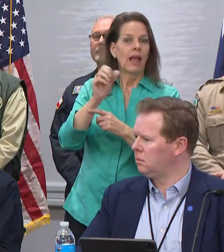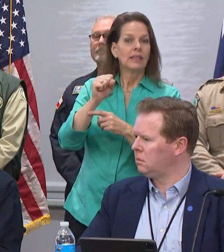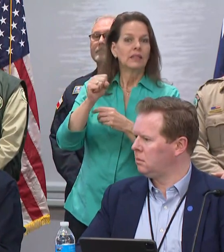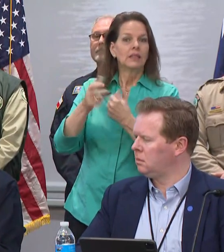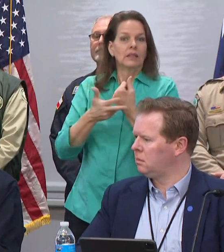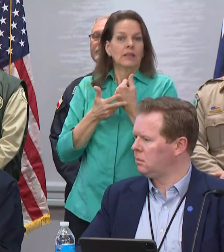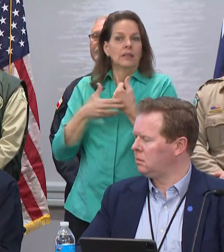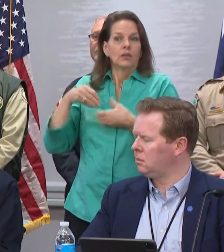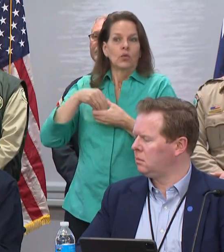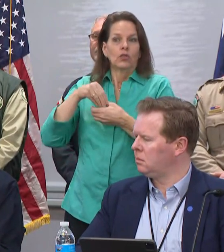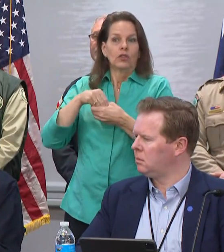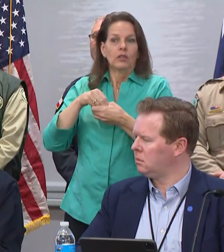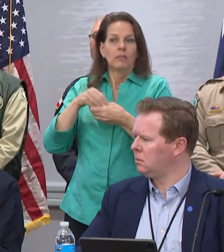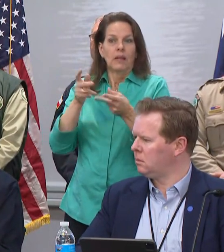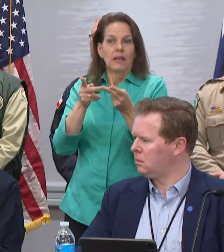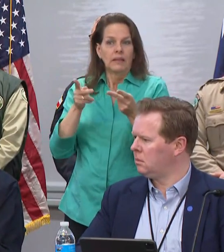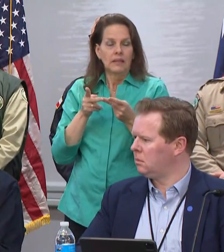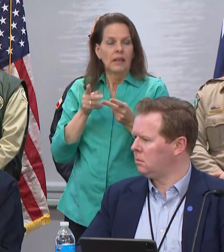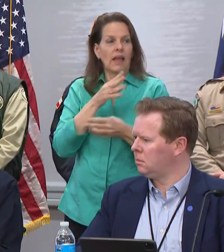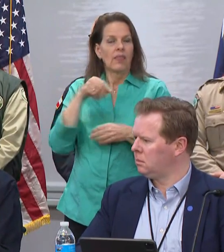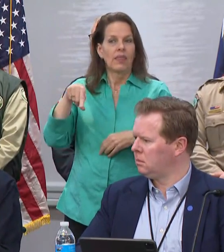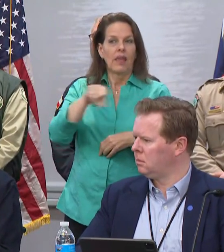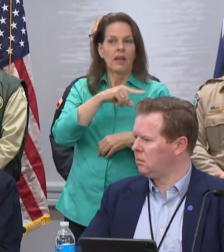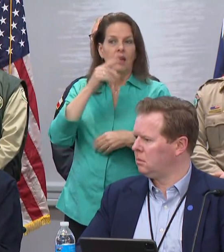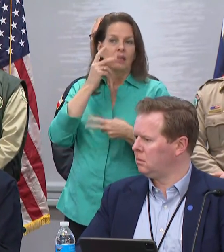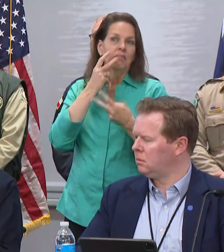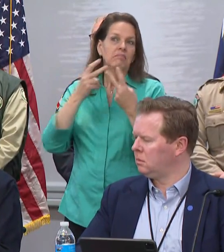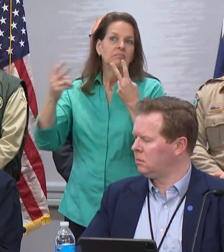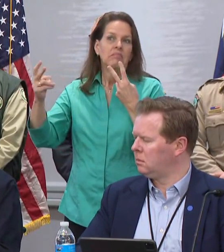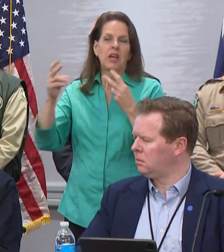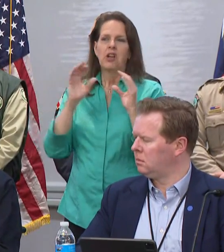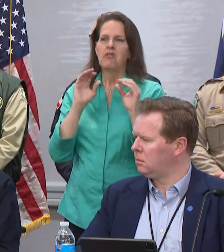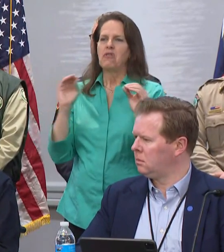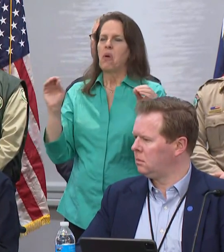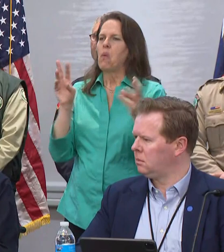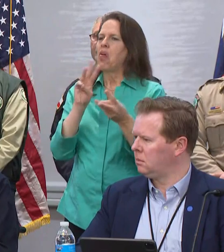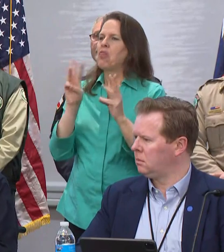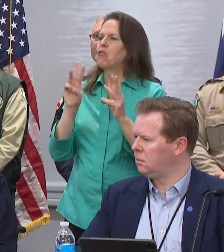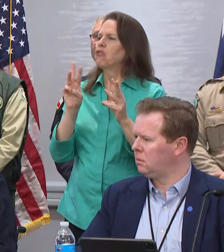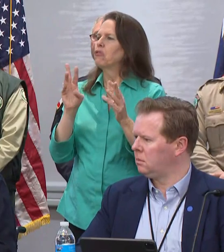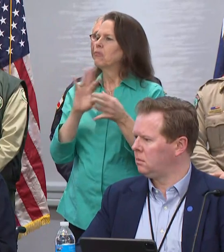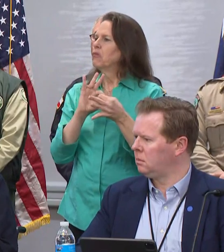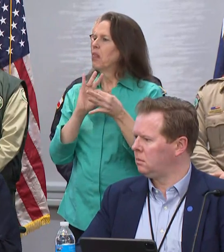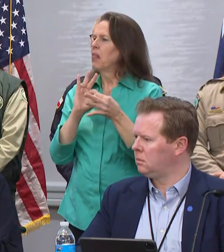storage facilities and they also are anticipating no weather related limitations.